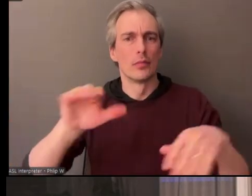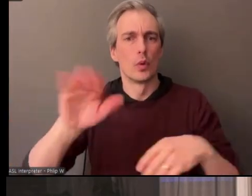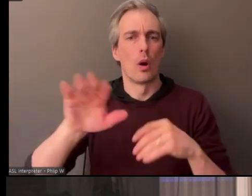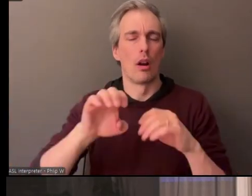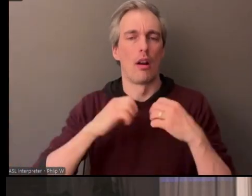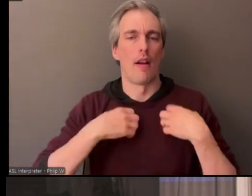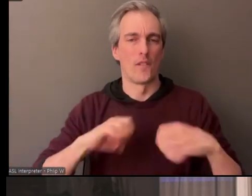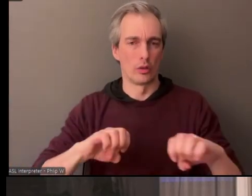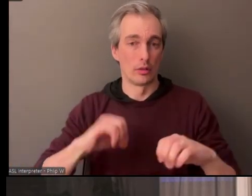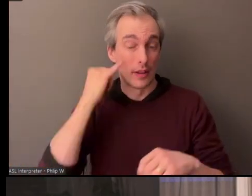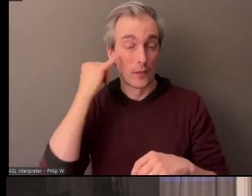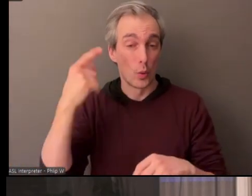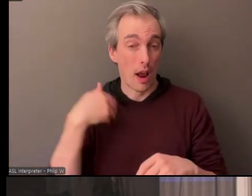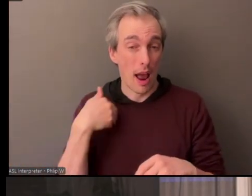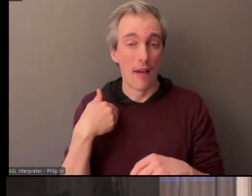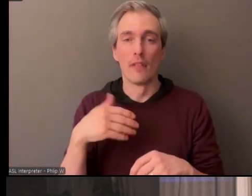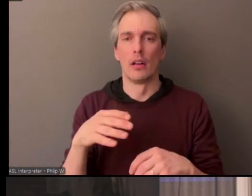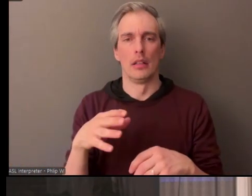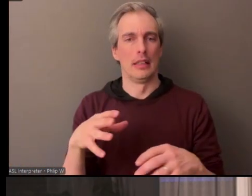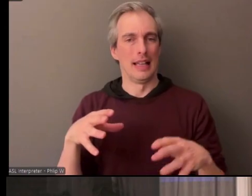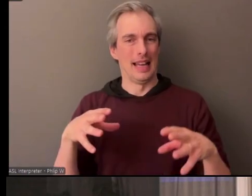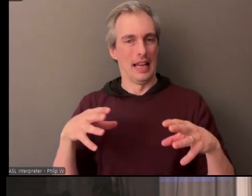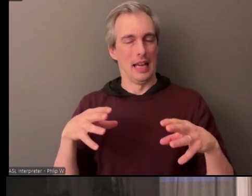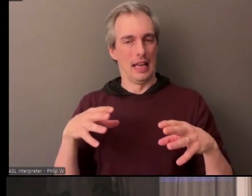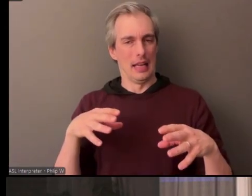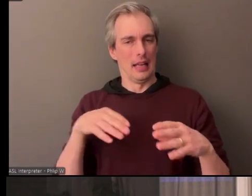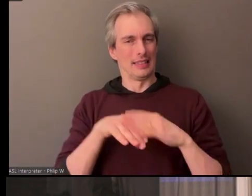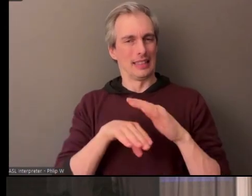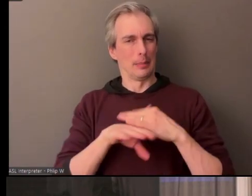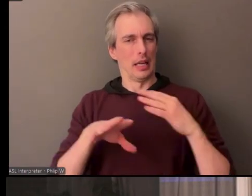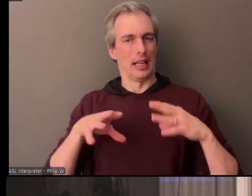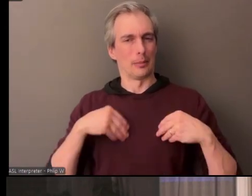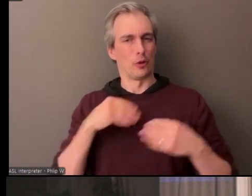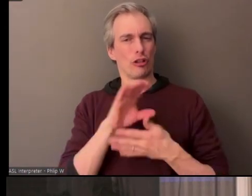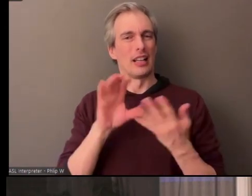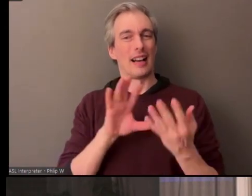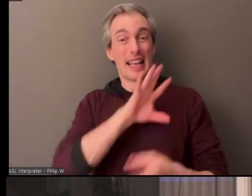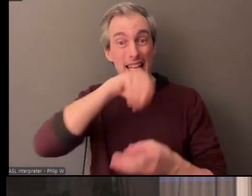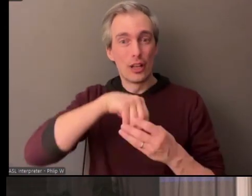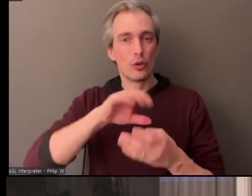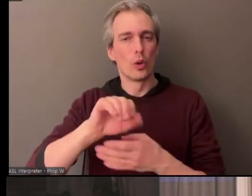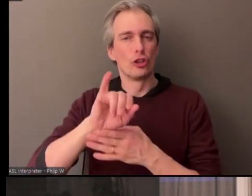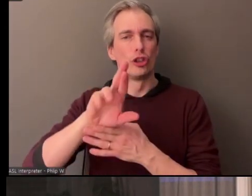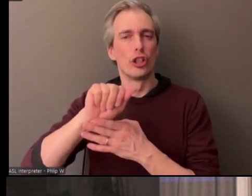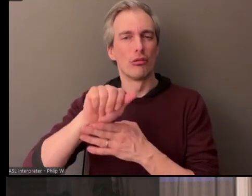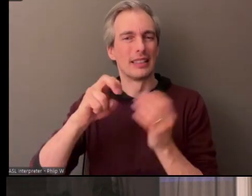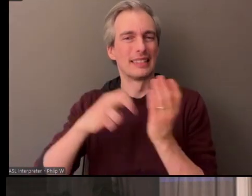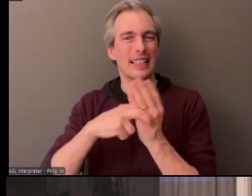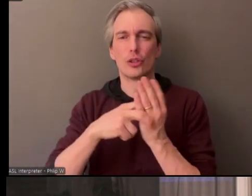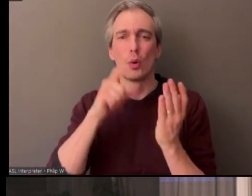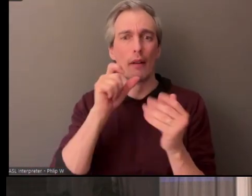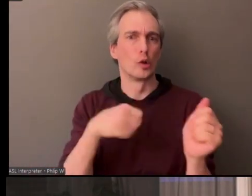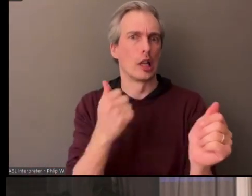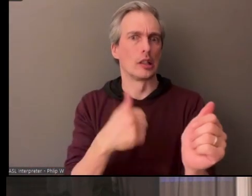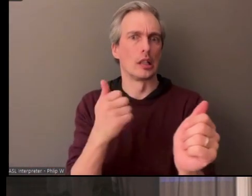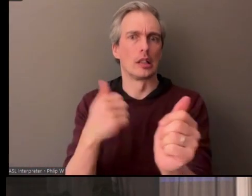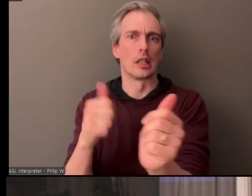it keeps you out of this constant state of chasing people down. Of looking at every single Figma file and saying... Oh, no! They don't have focus states! Oh, no!